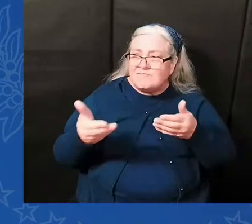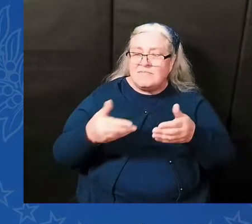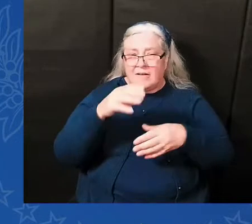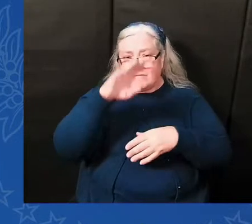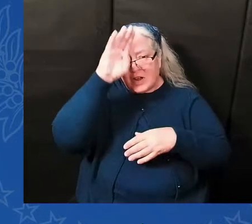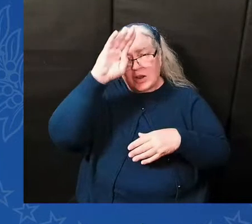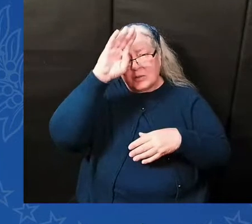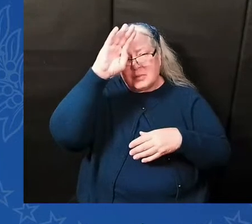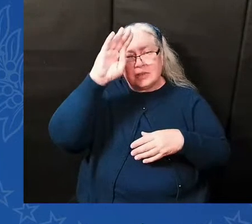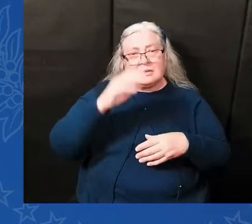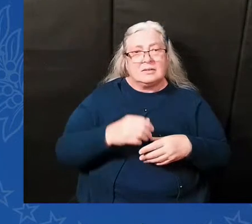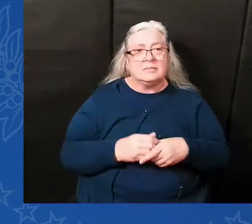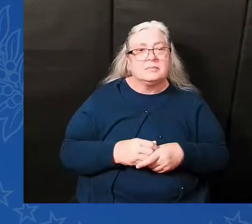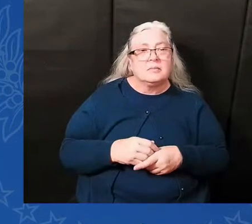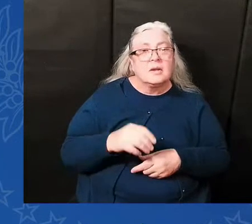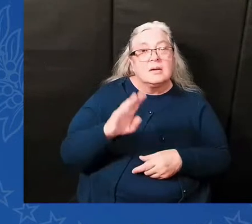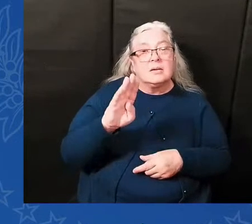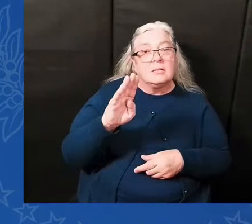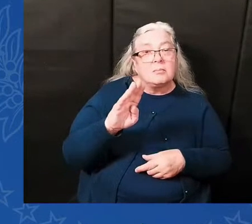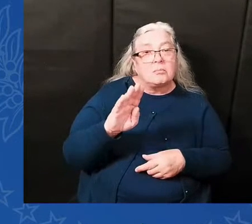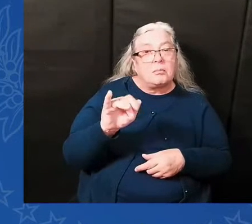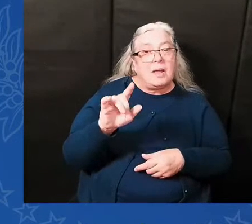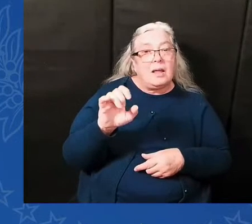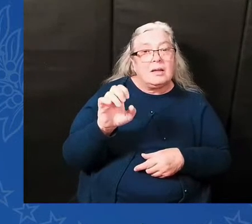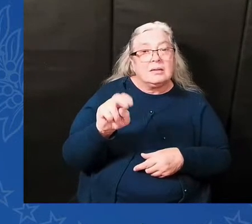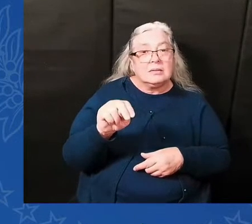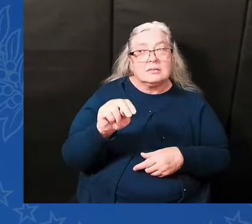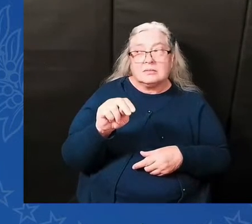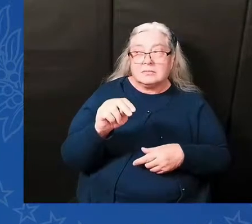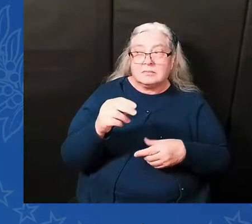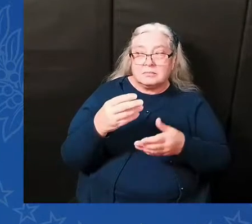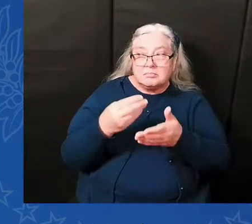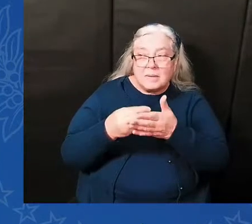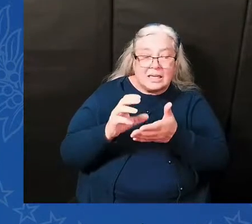could use to keep firefighters on the job through premium pay,